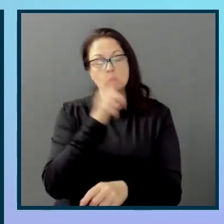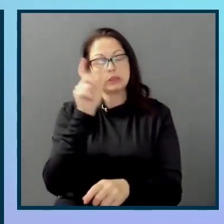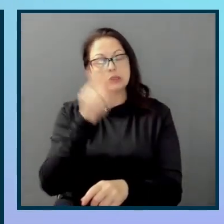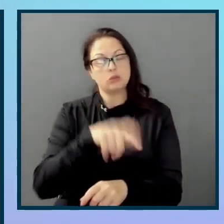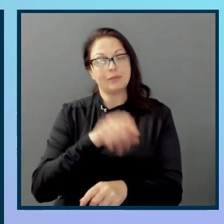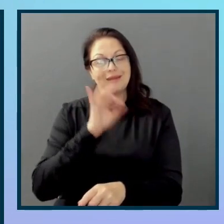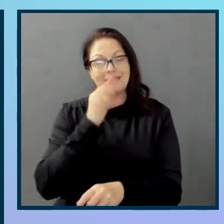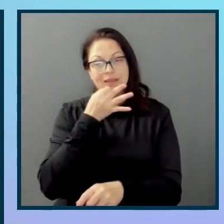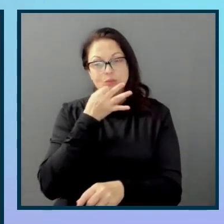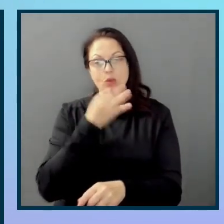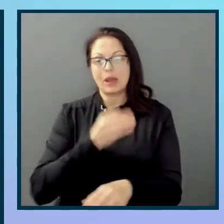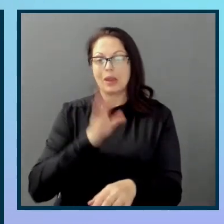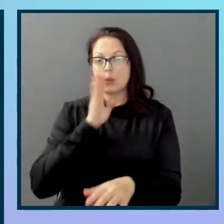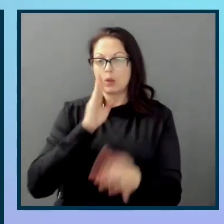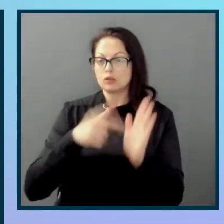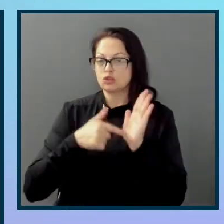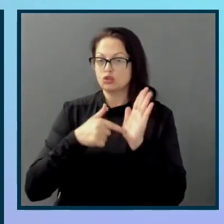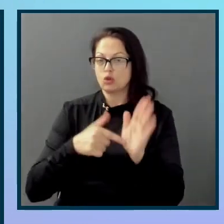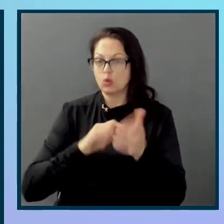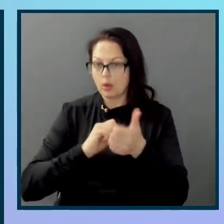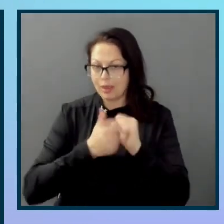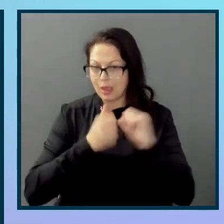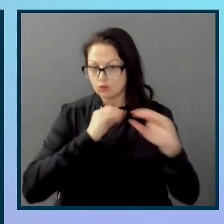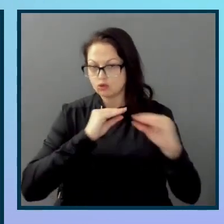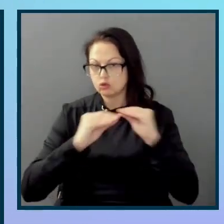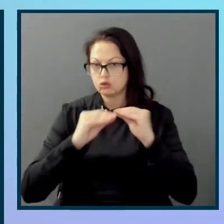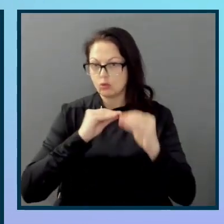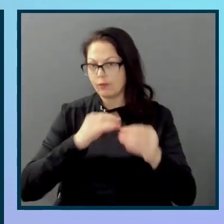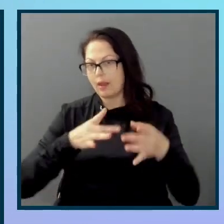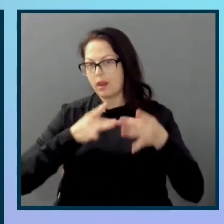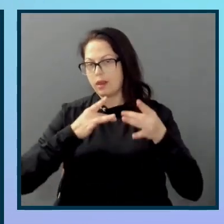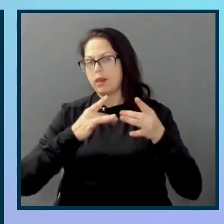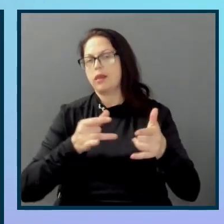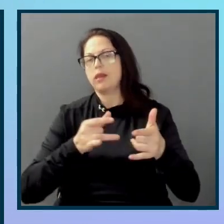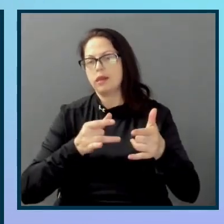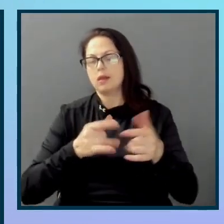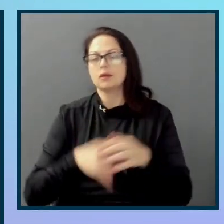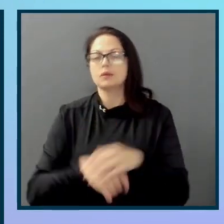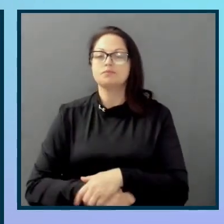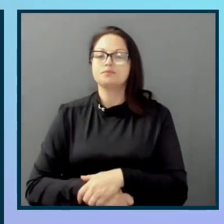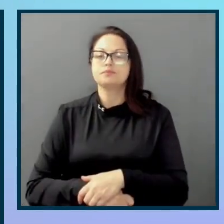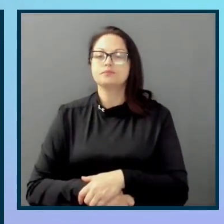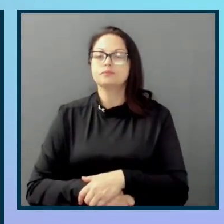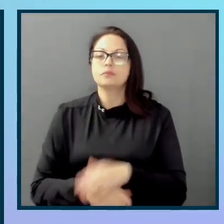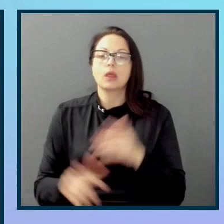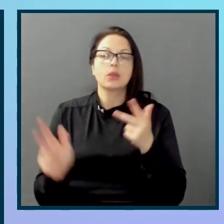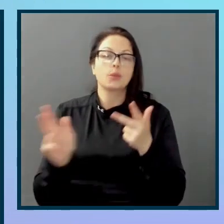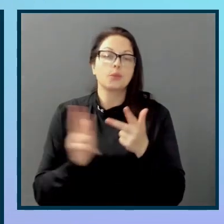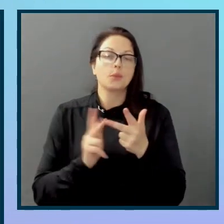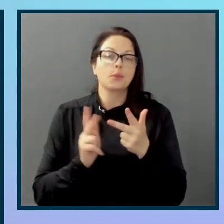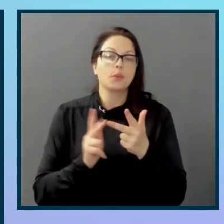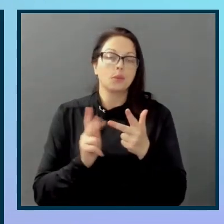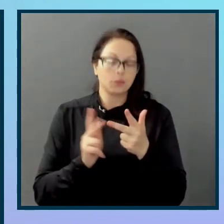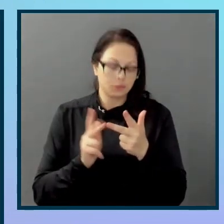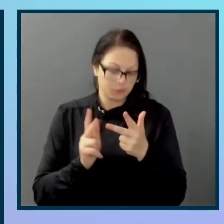So that's a really high impact thing that you can do. And then the third thing is to really support that learning.